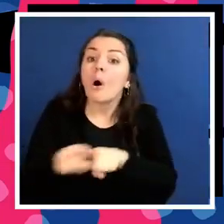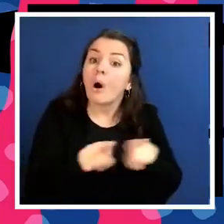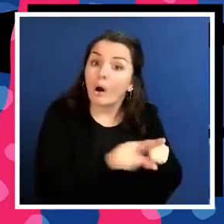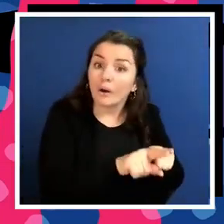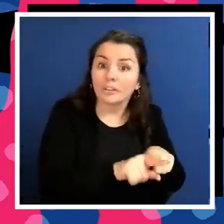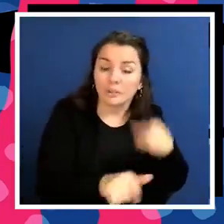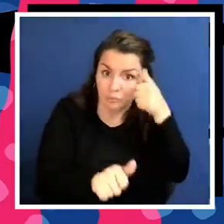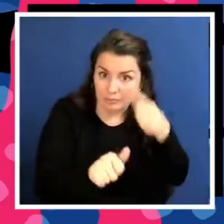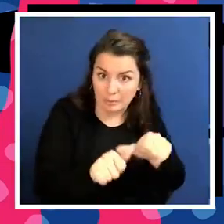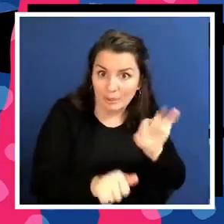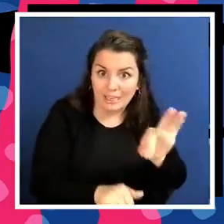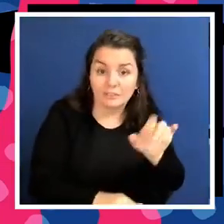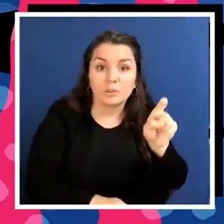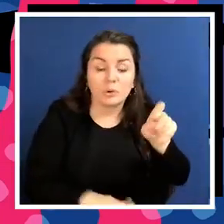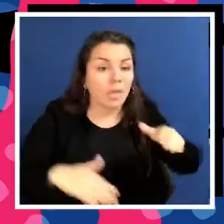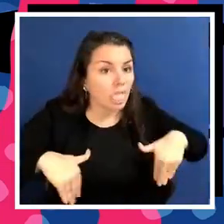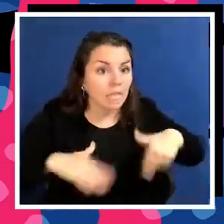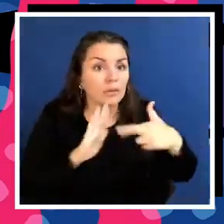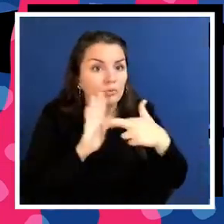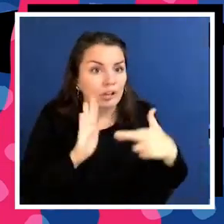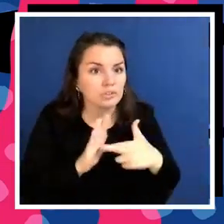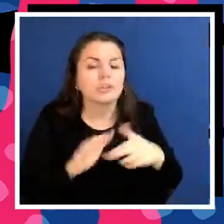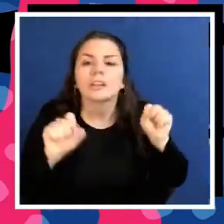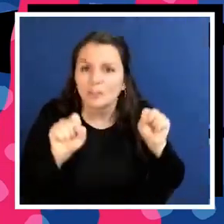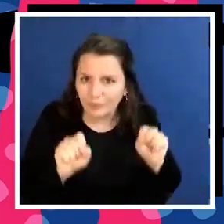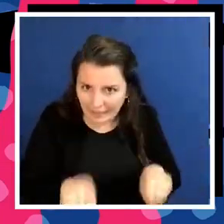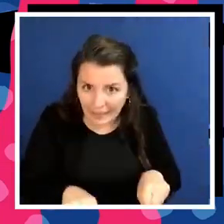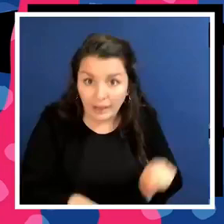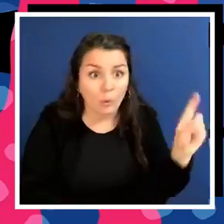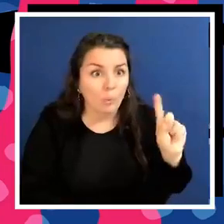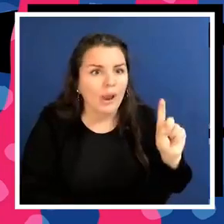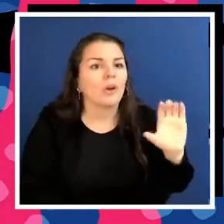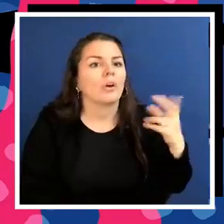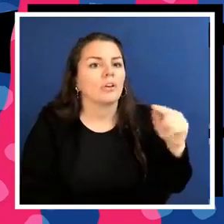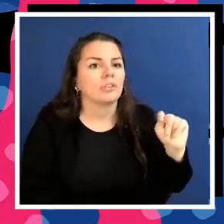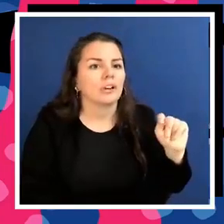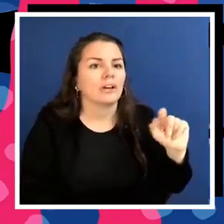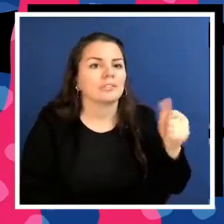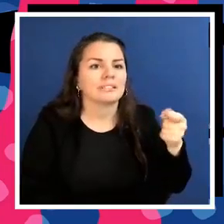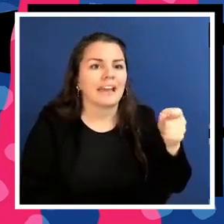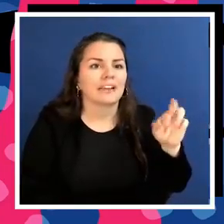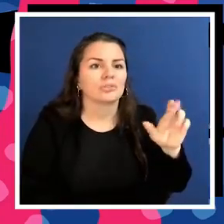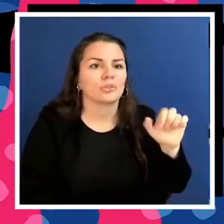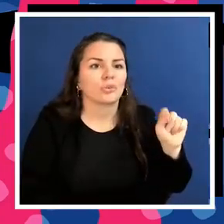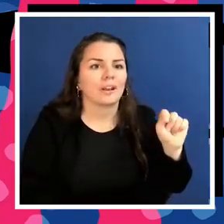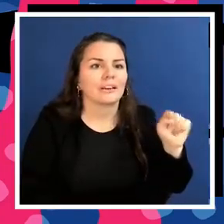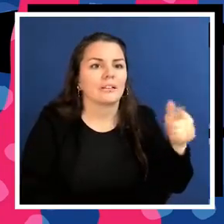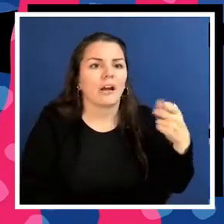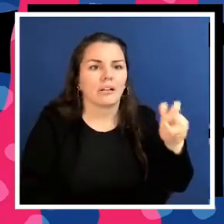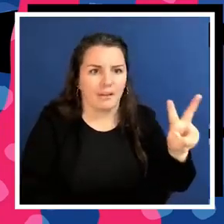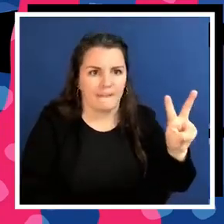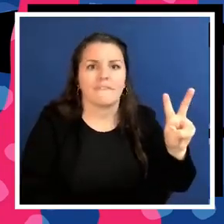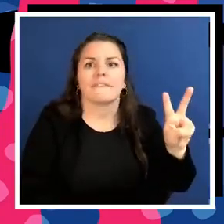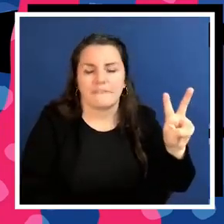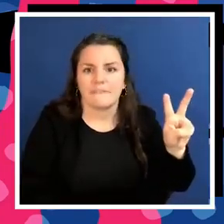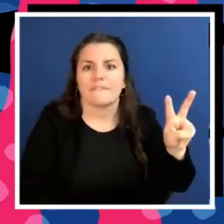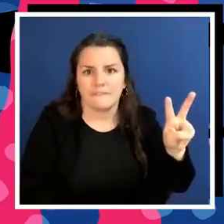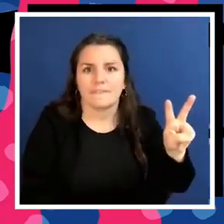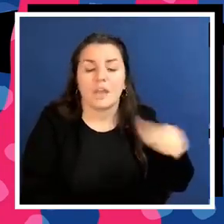FOR TUNING INTO FAMILY MATTERS,